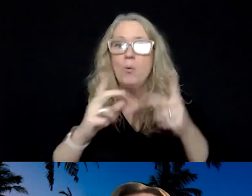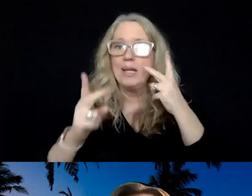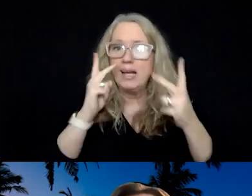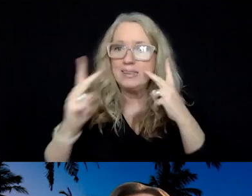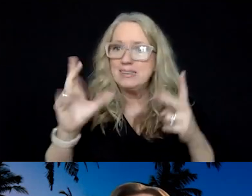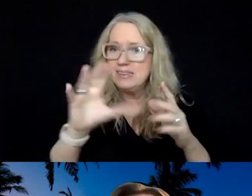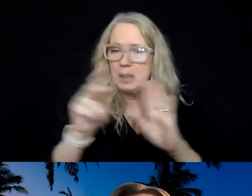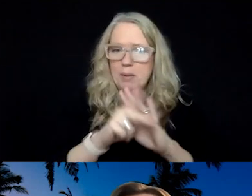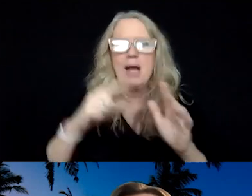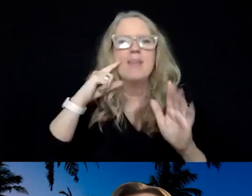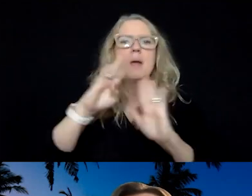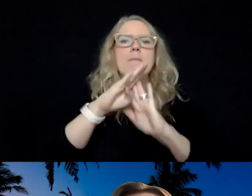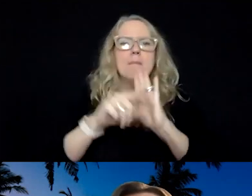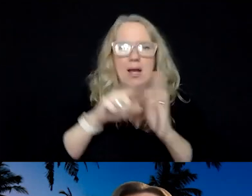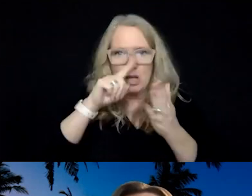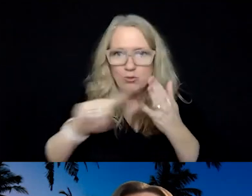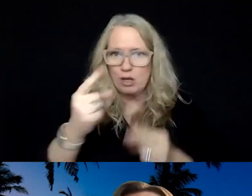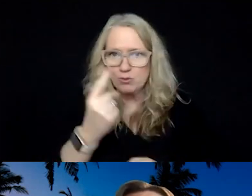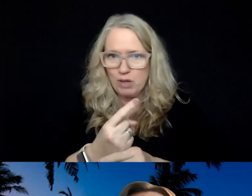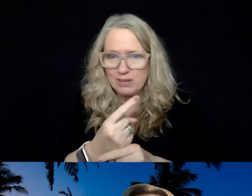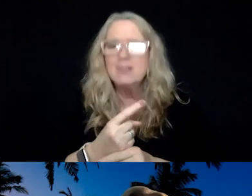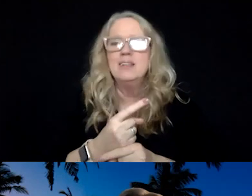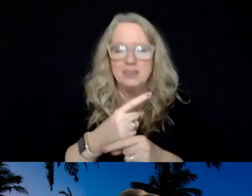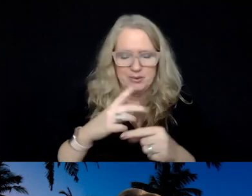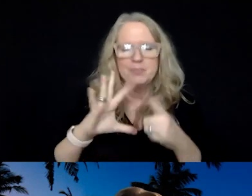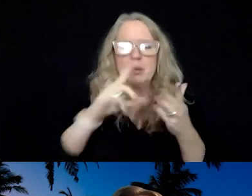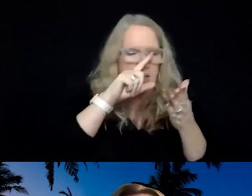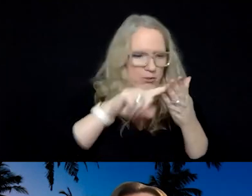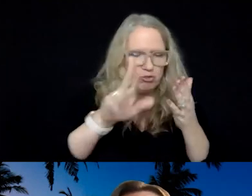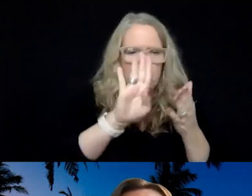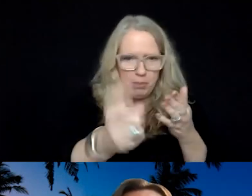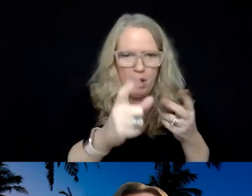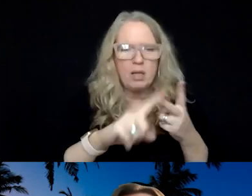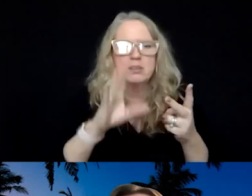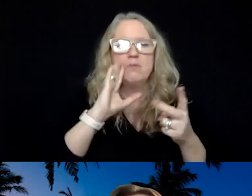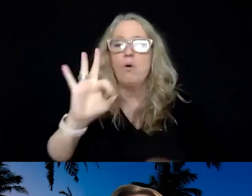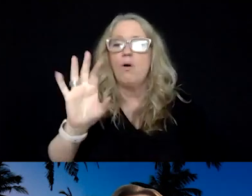BACKGROUND CHECKS. THEY WANT PEOPLE